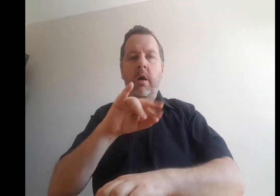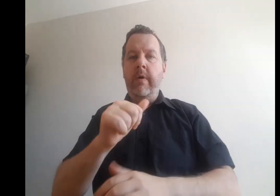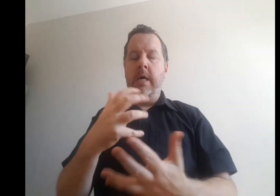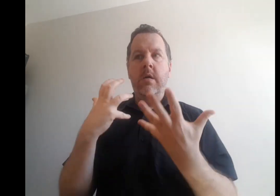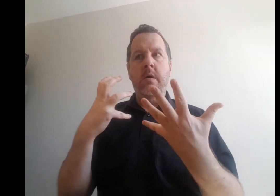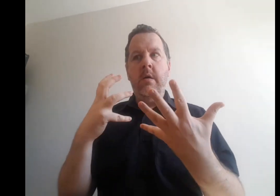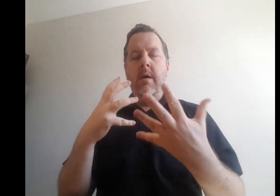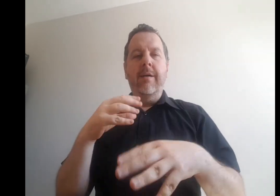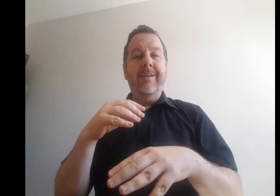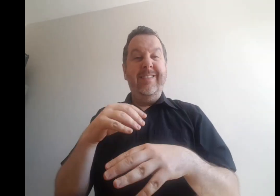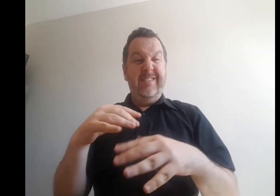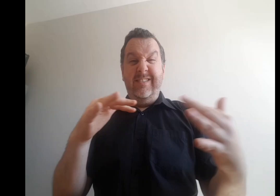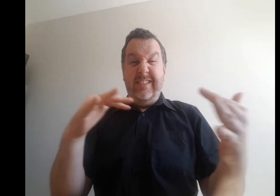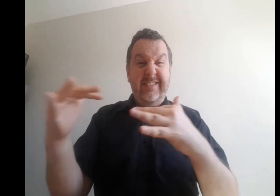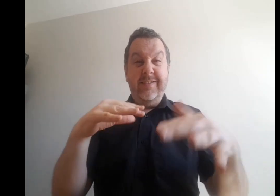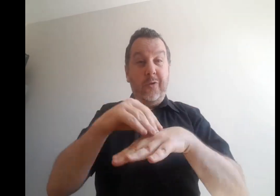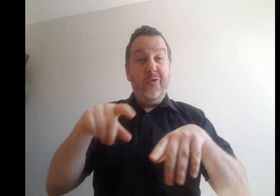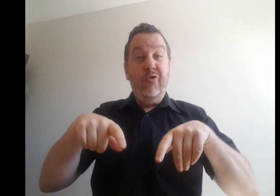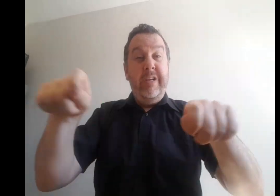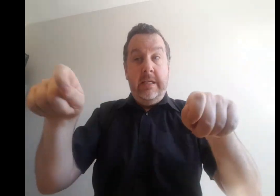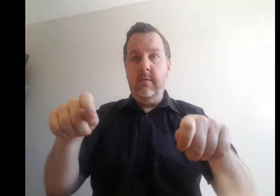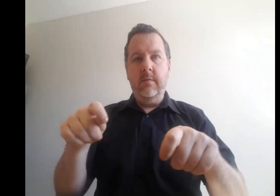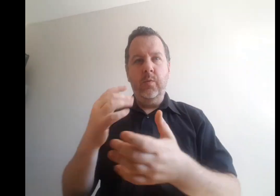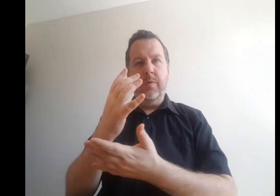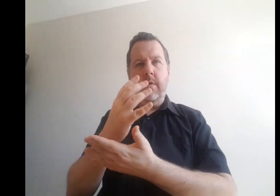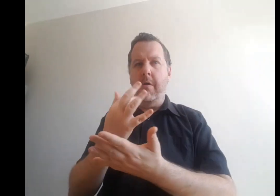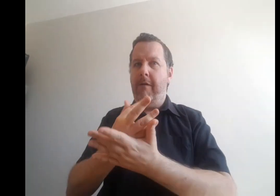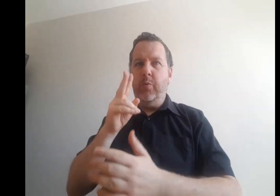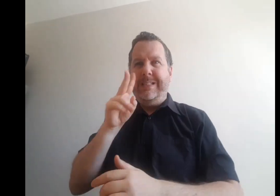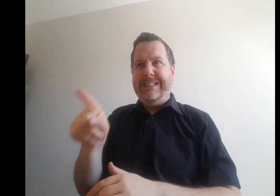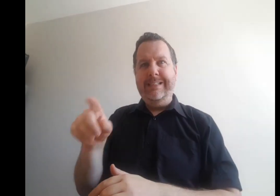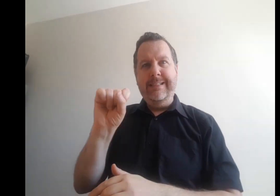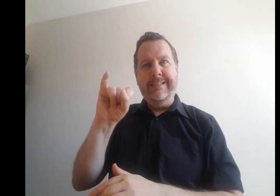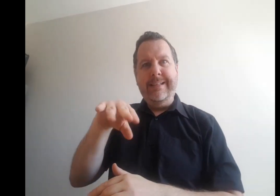There were these street battles, and Sinnott would often be seen as the instigator.